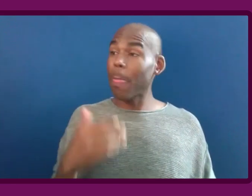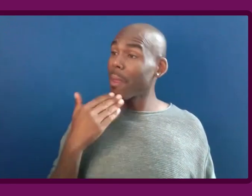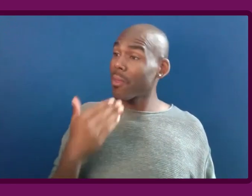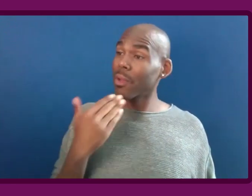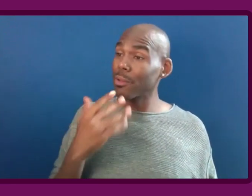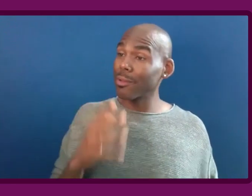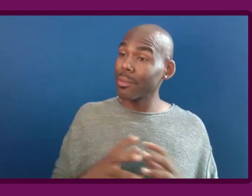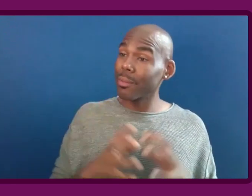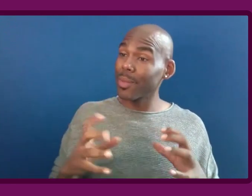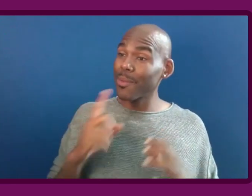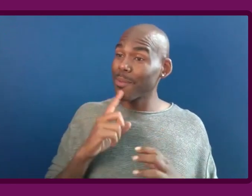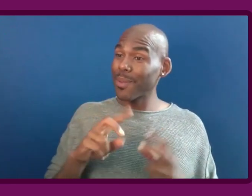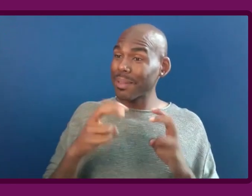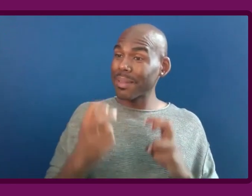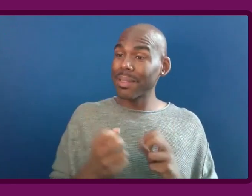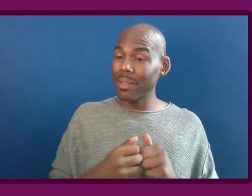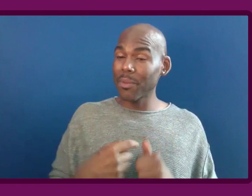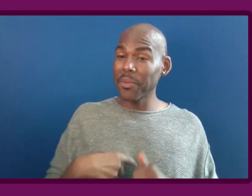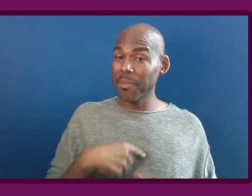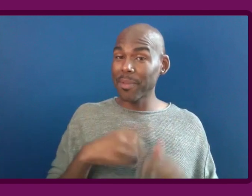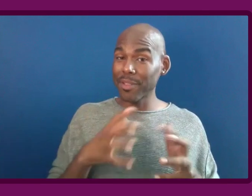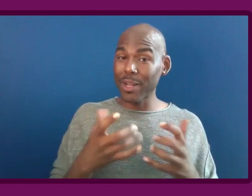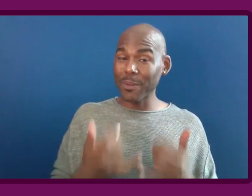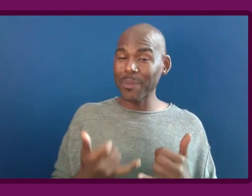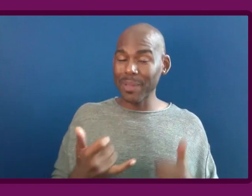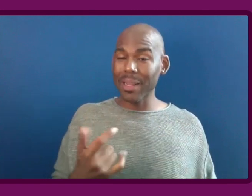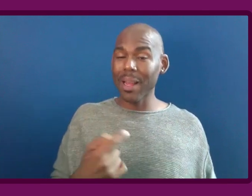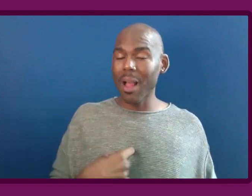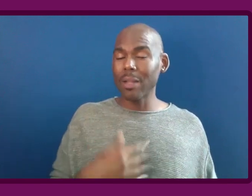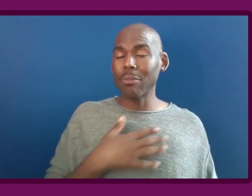find Mujeres Mexicanas con Discapacidad, Mexican Women With Disabilities, you will find them on